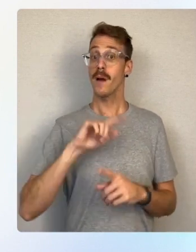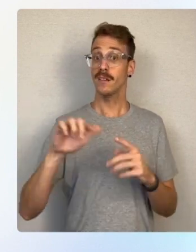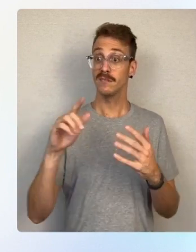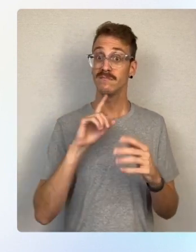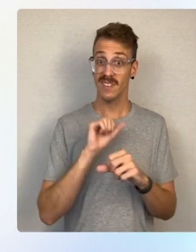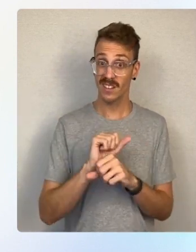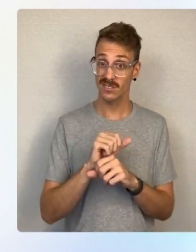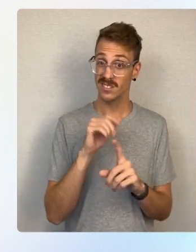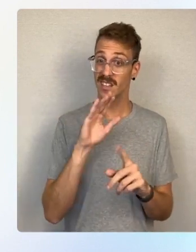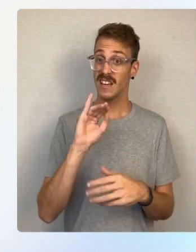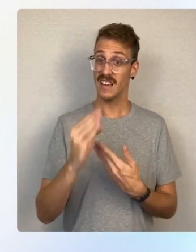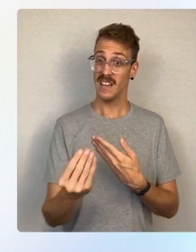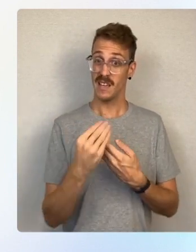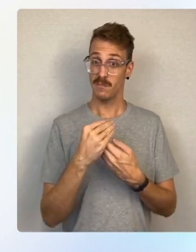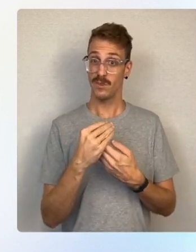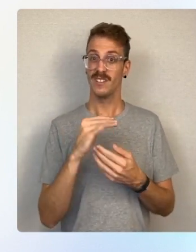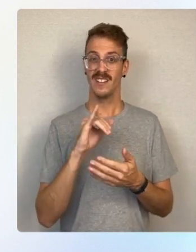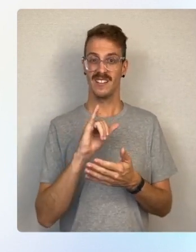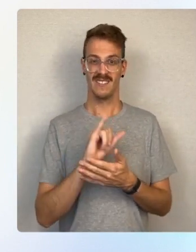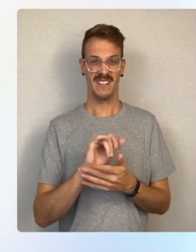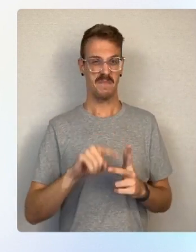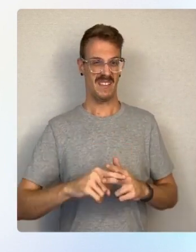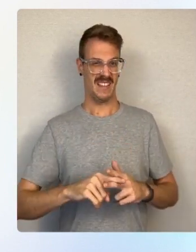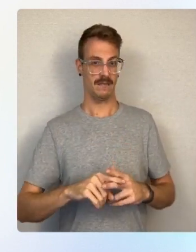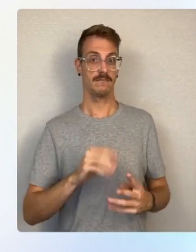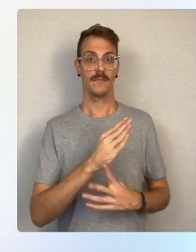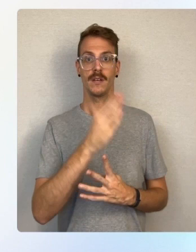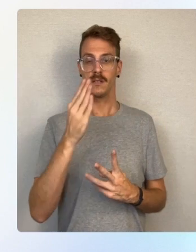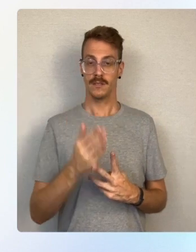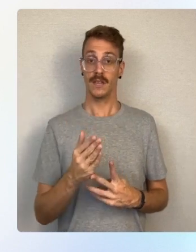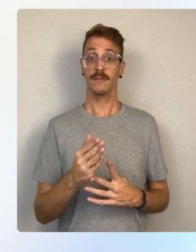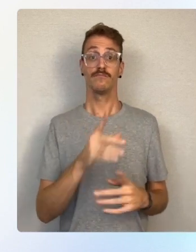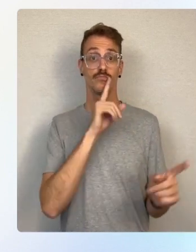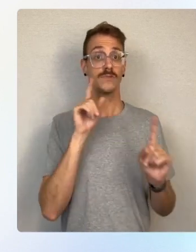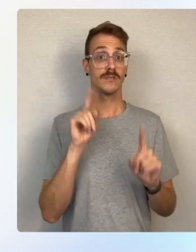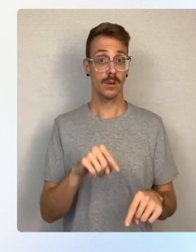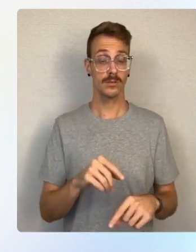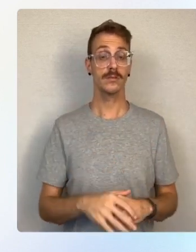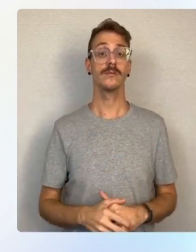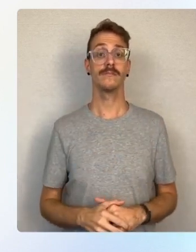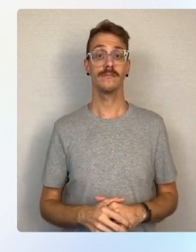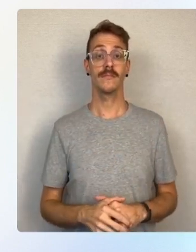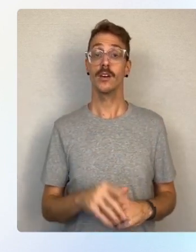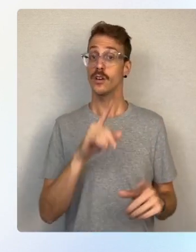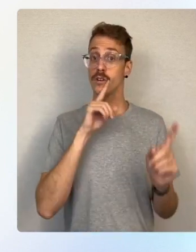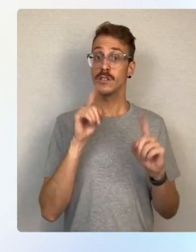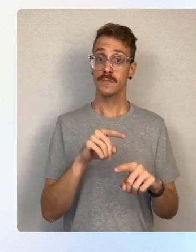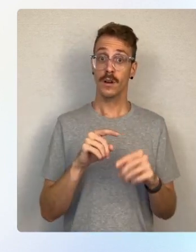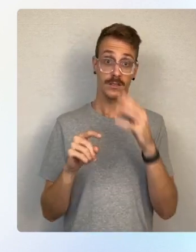But in practice, inputs are simply API course. Second, Responses.